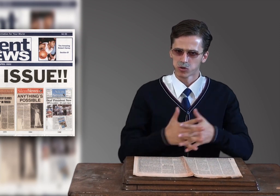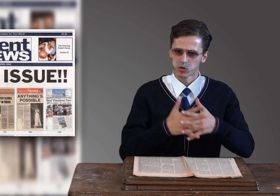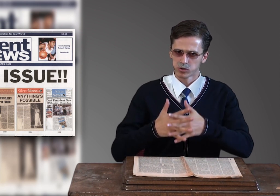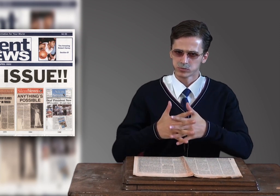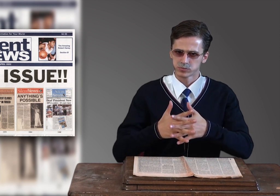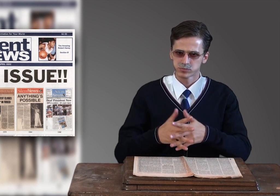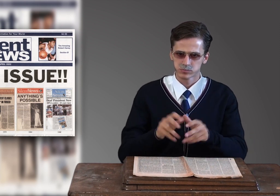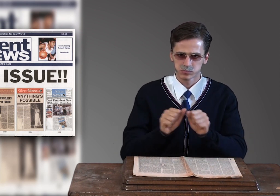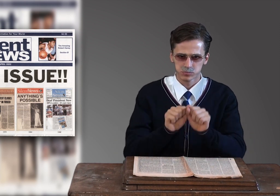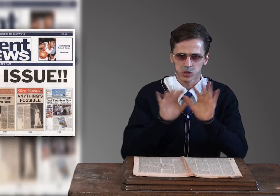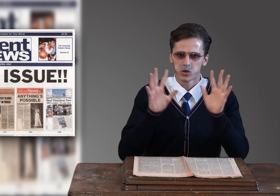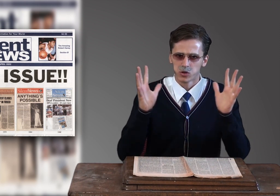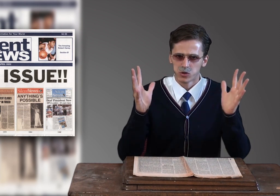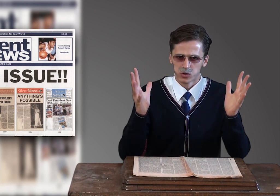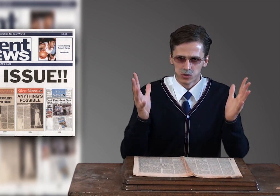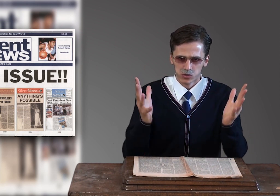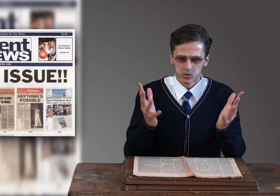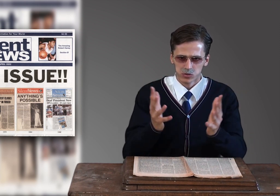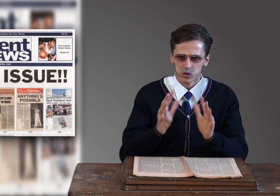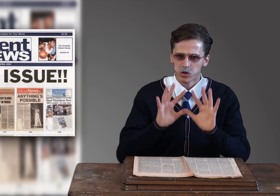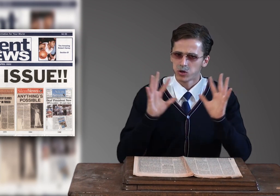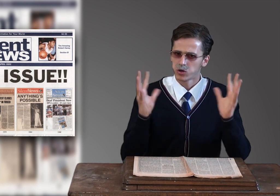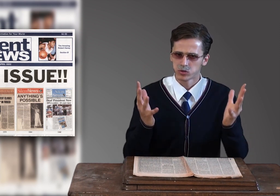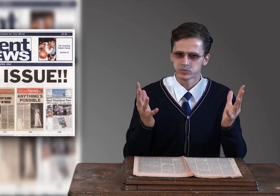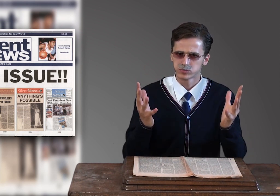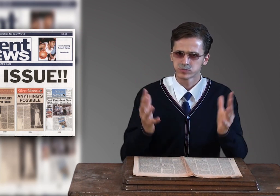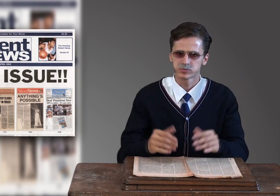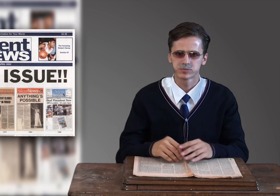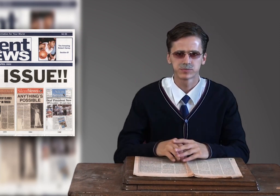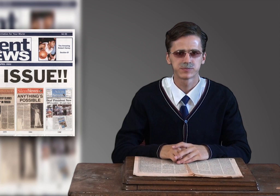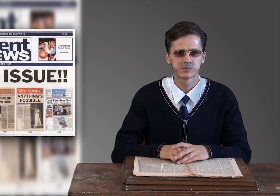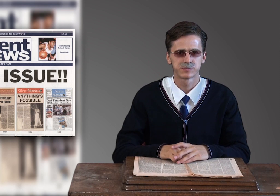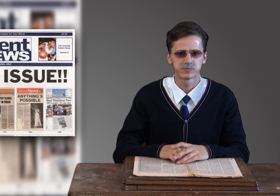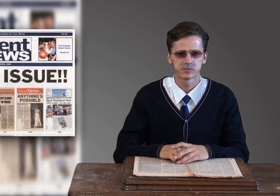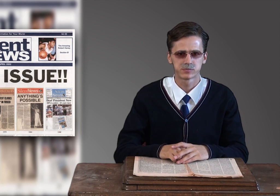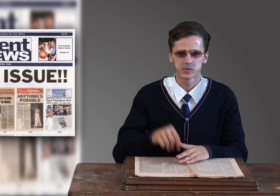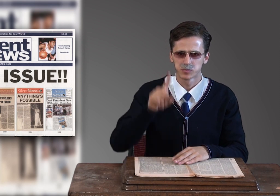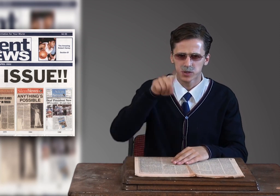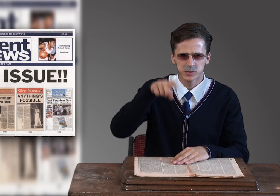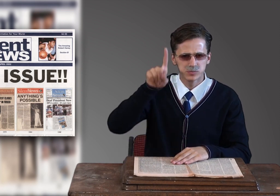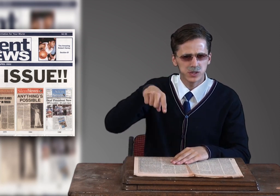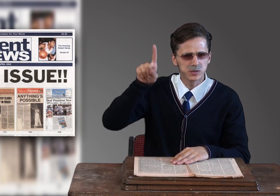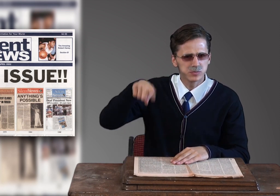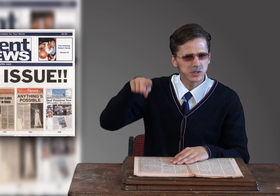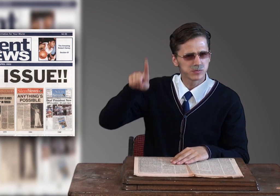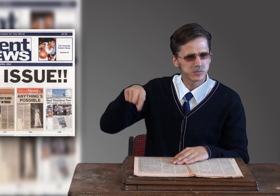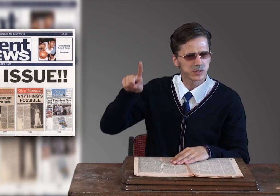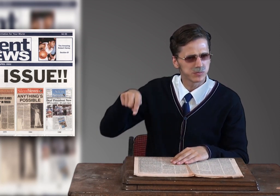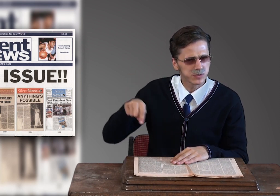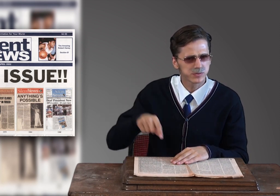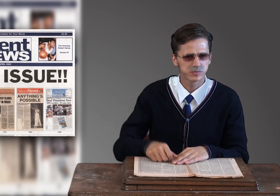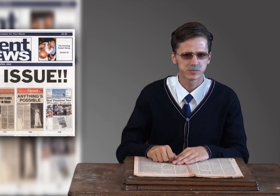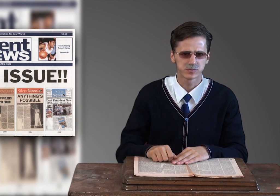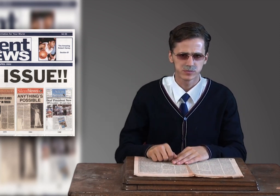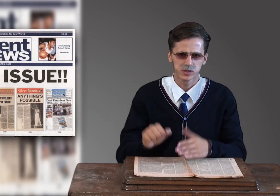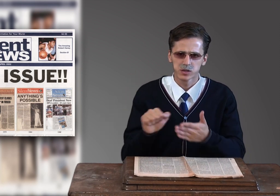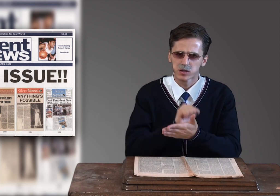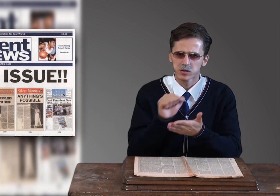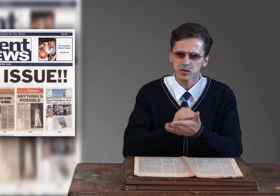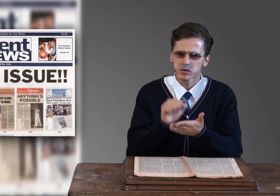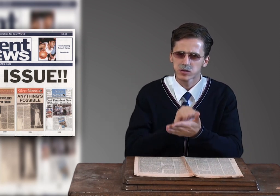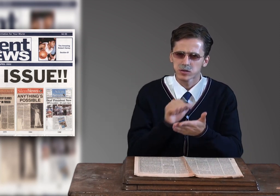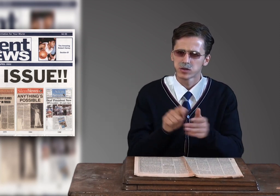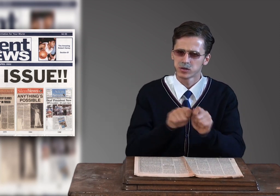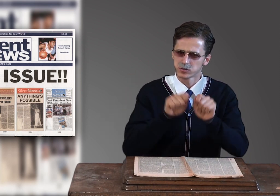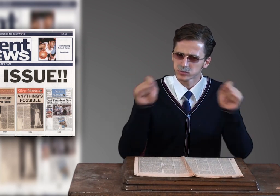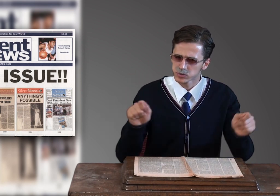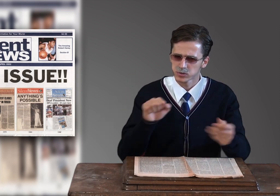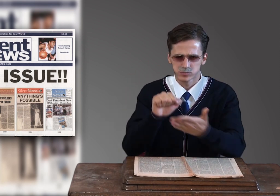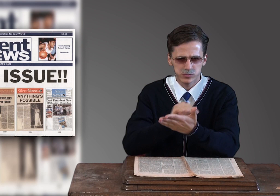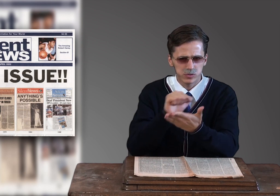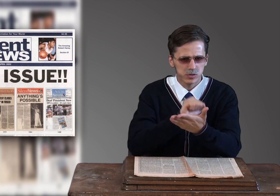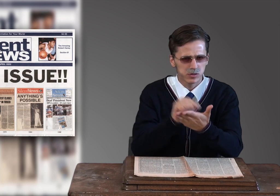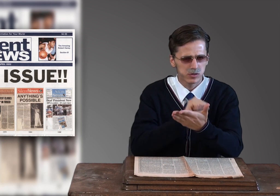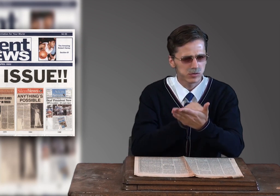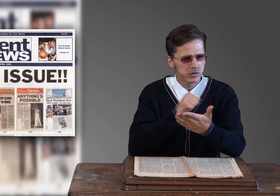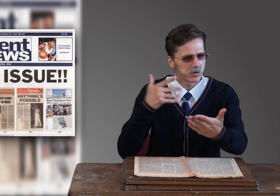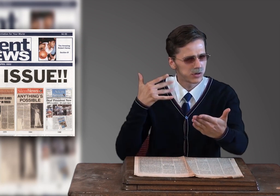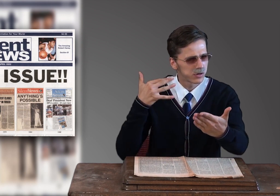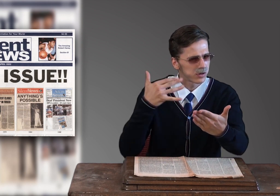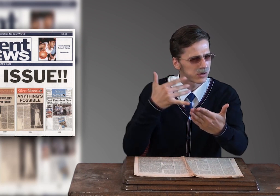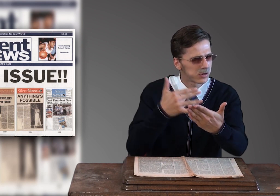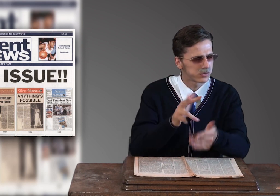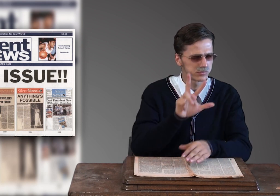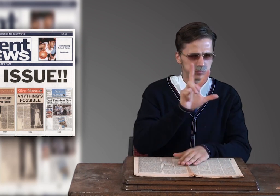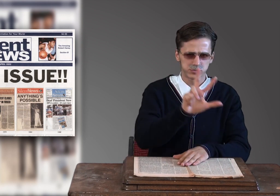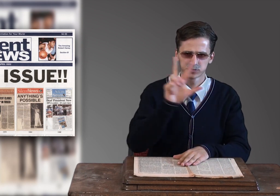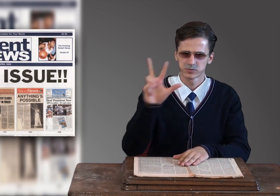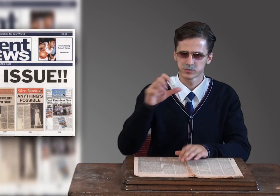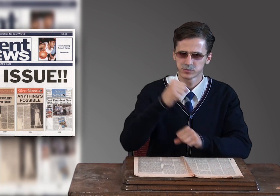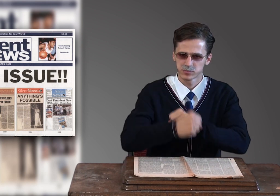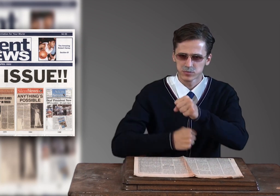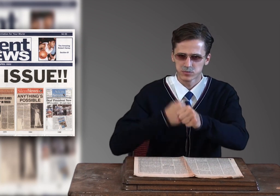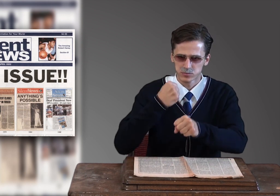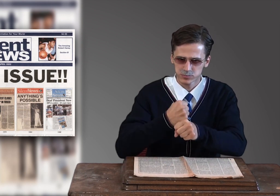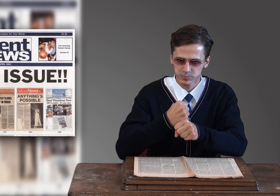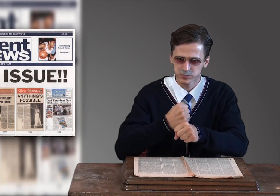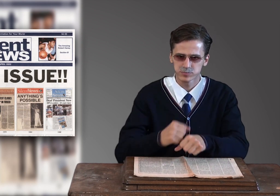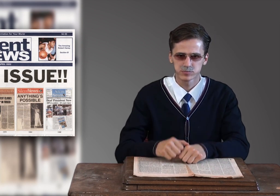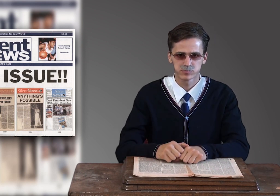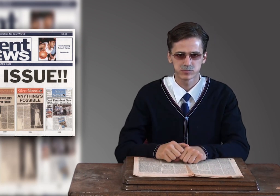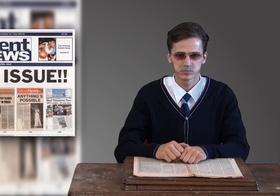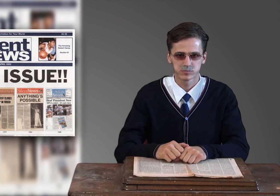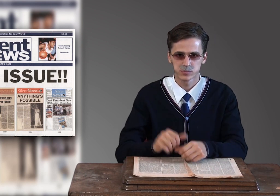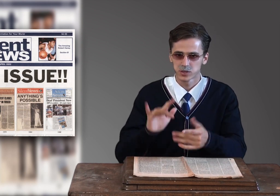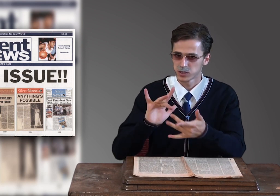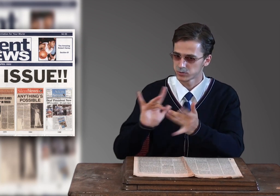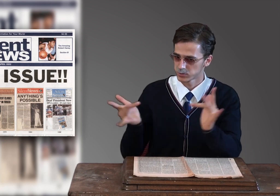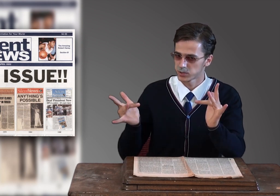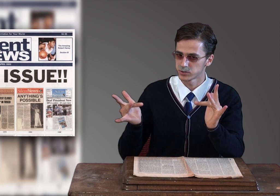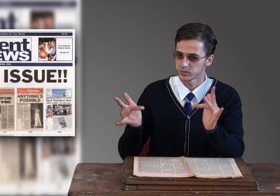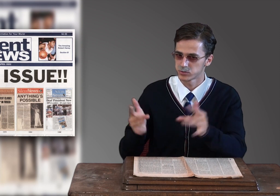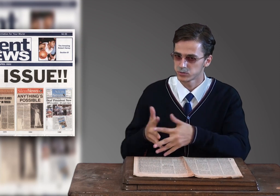and then international and each issue came off the press every month for 33 years until